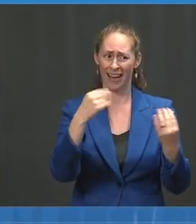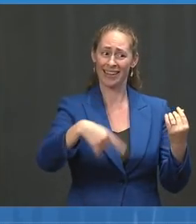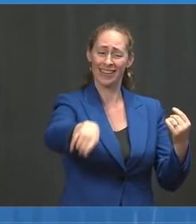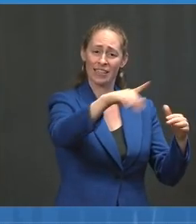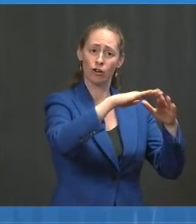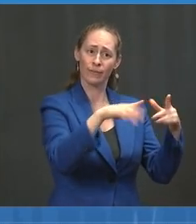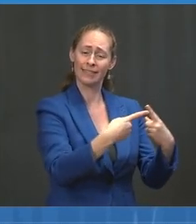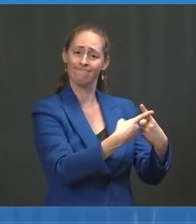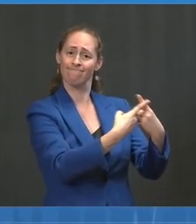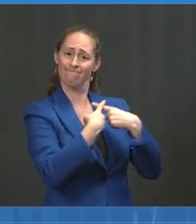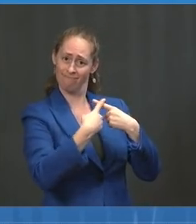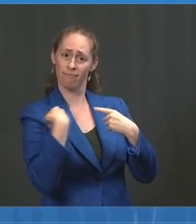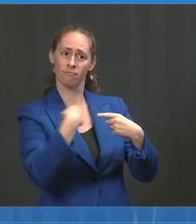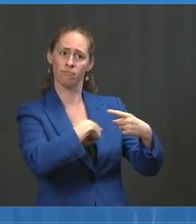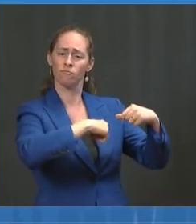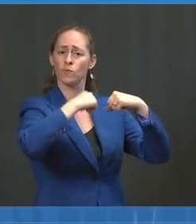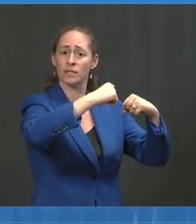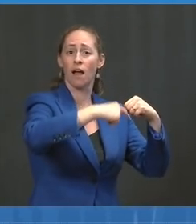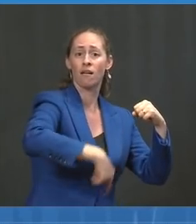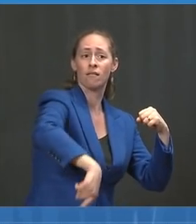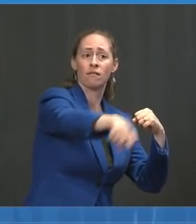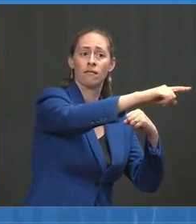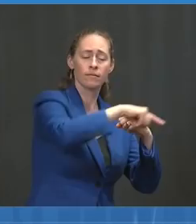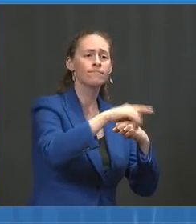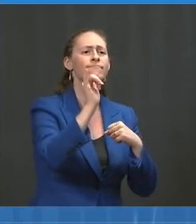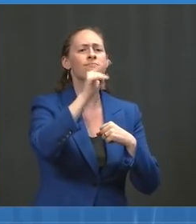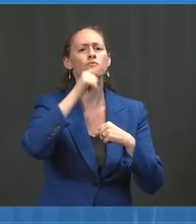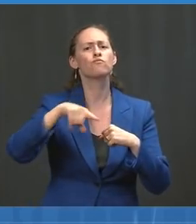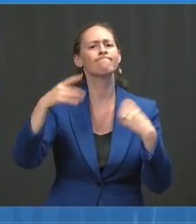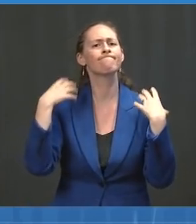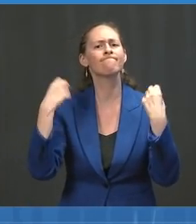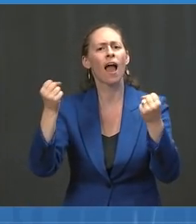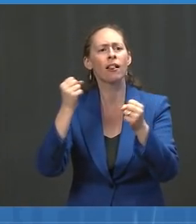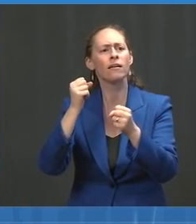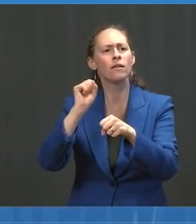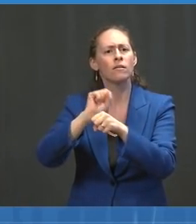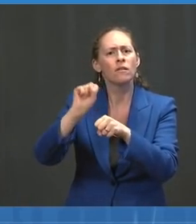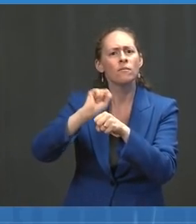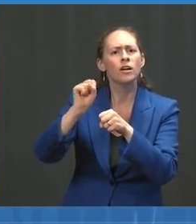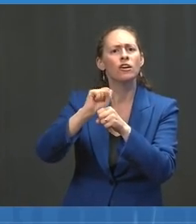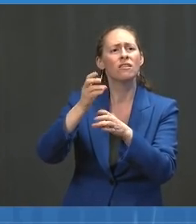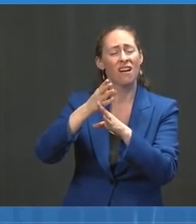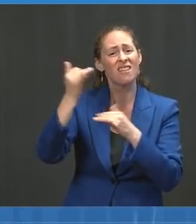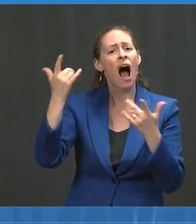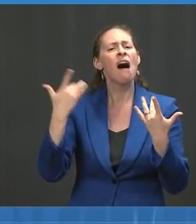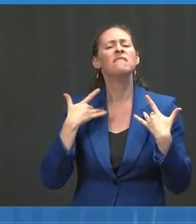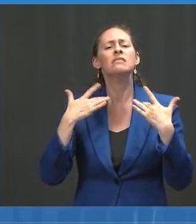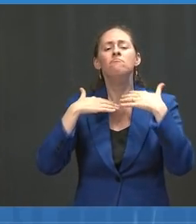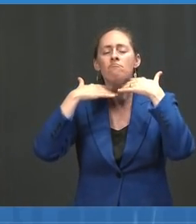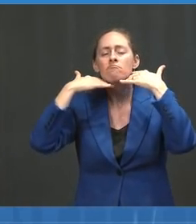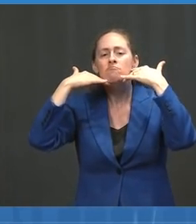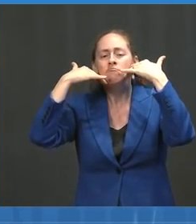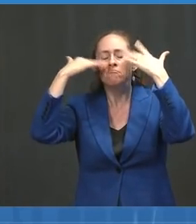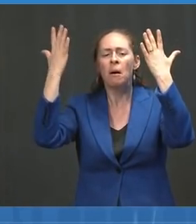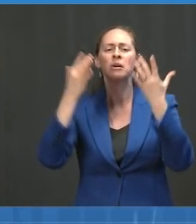Do it for our healthcare workers who are running on fumes as they struggle to care for COVID-19 patients in overflowing hospitals